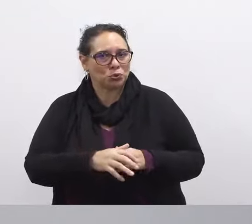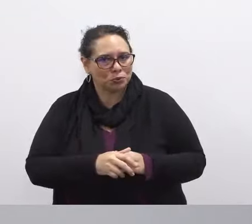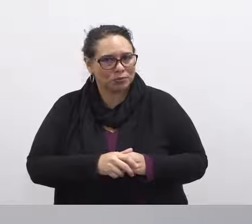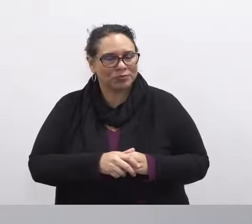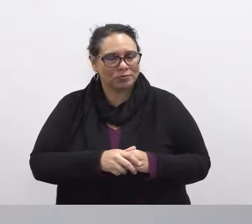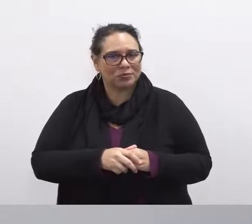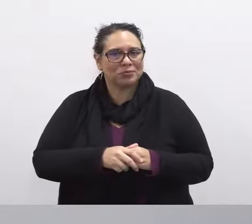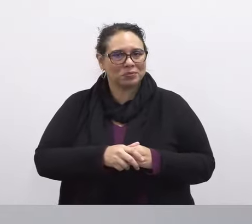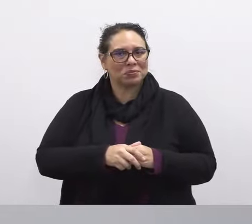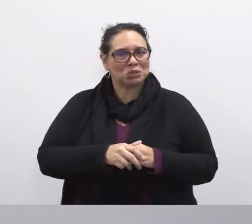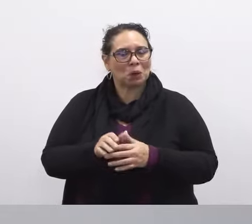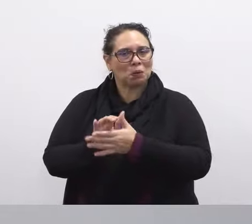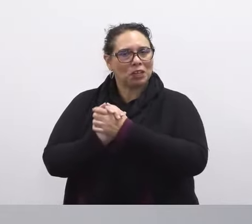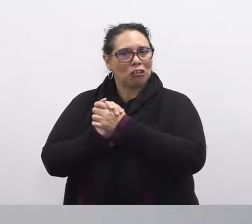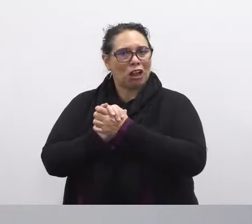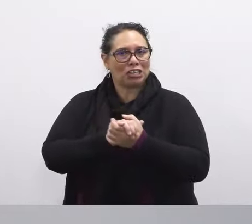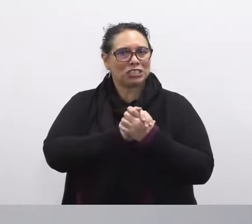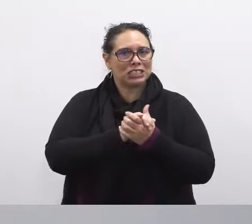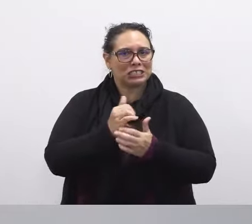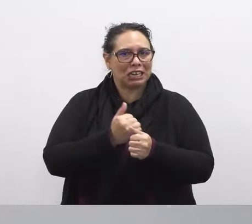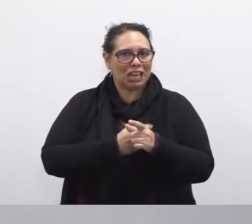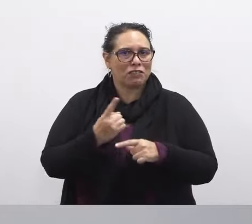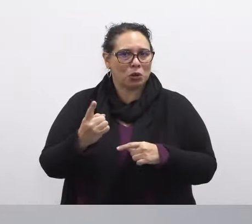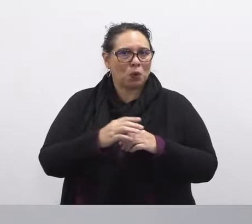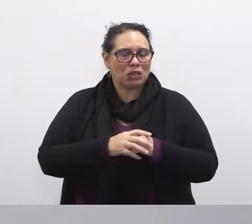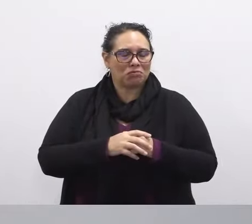and so congratulations to everybody for all this work.